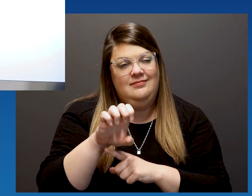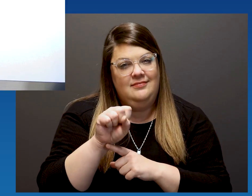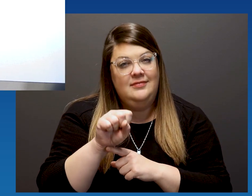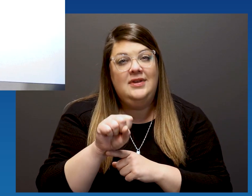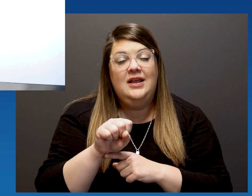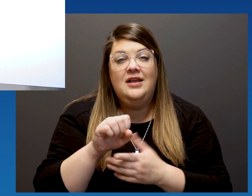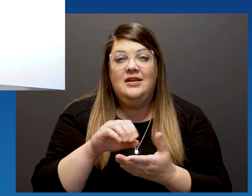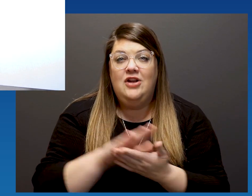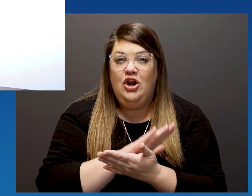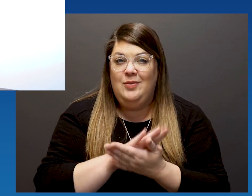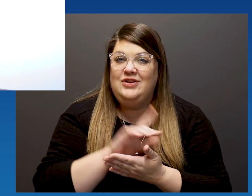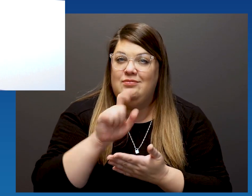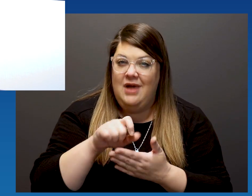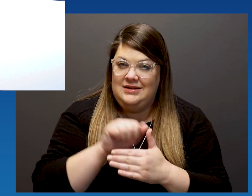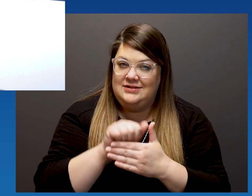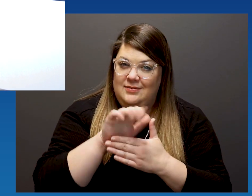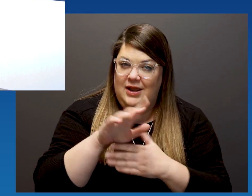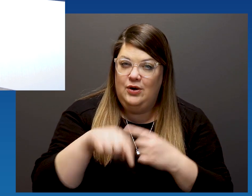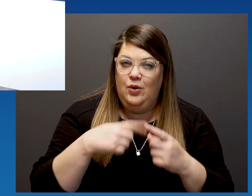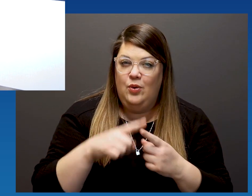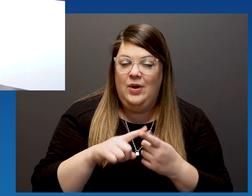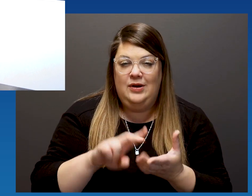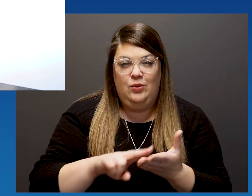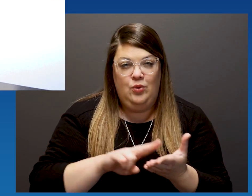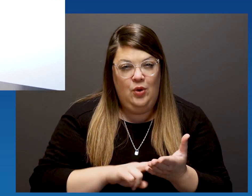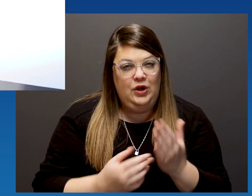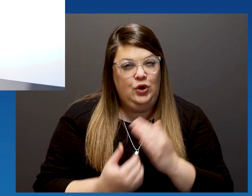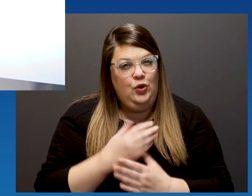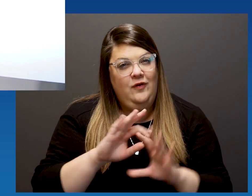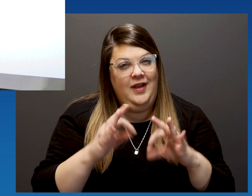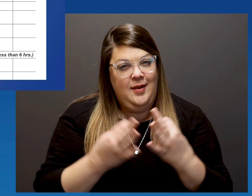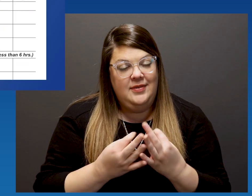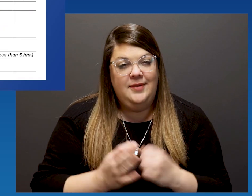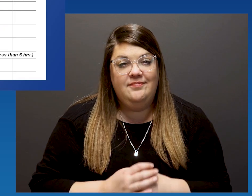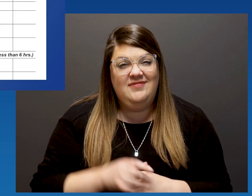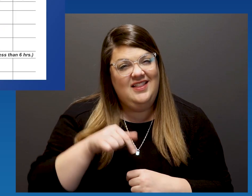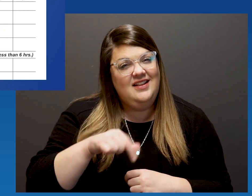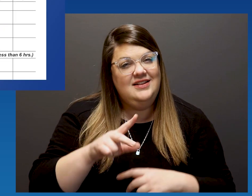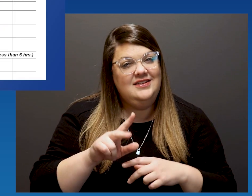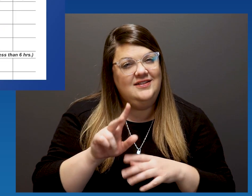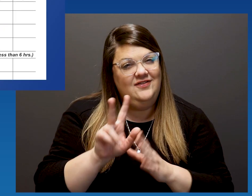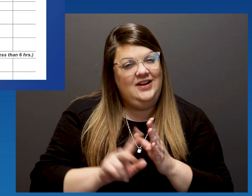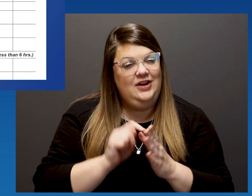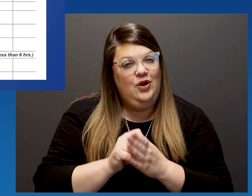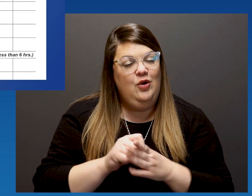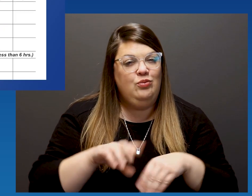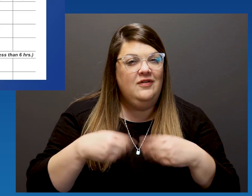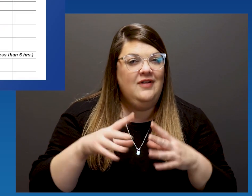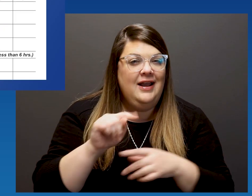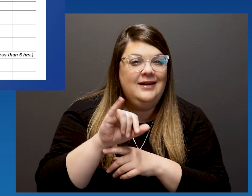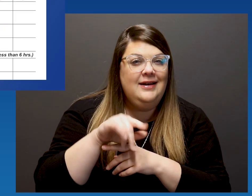there are documents you must submit when enrolling a new family. This video will provide some tips on how to fill out